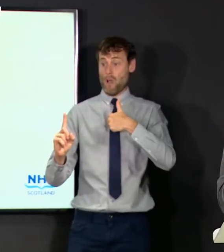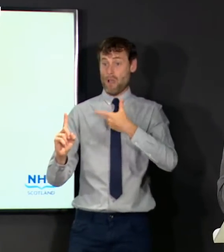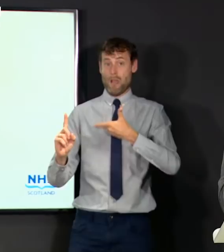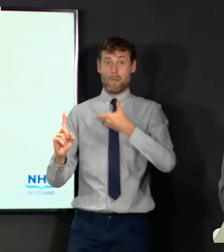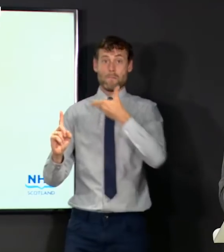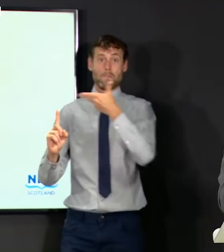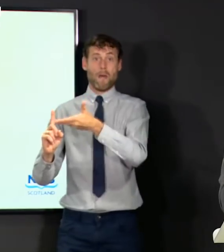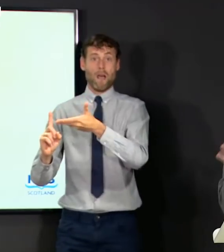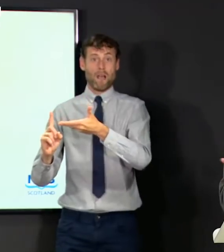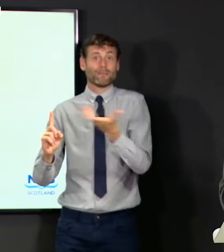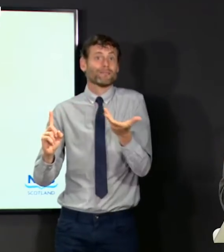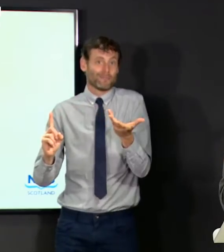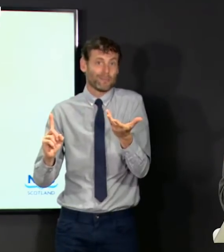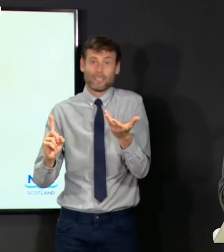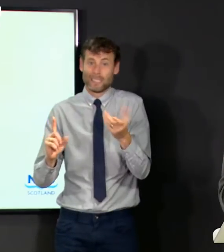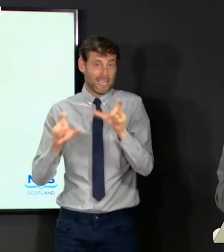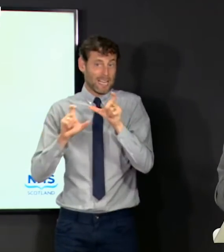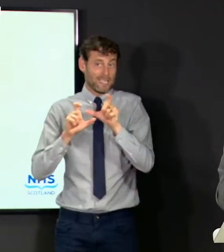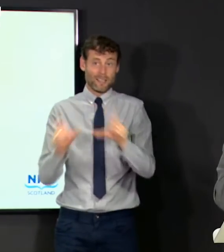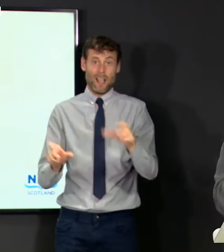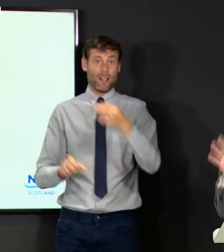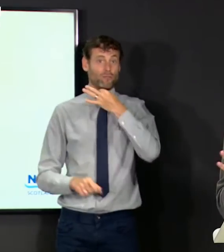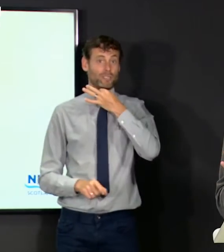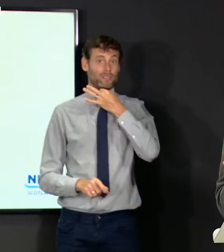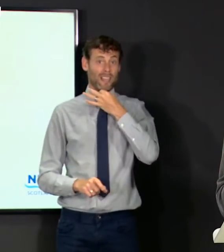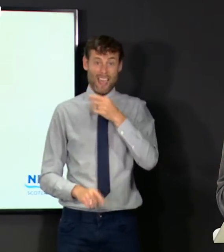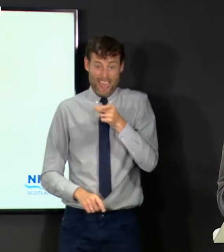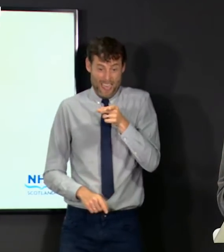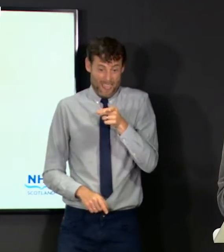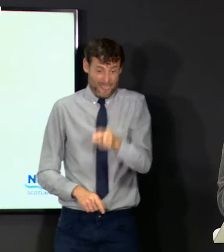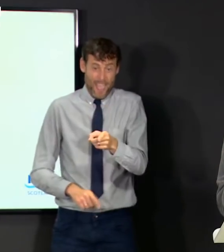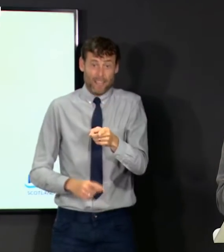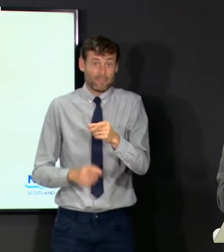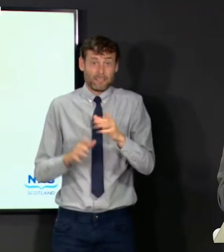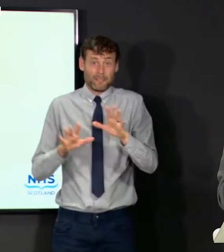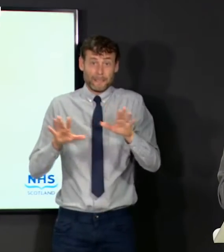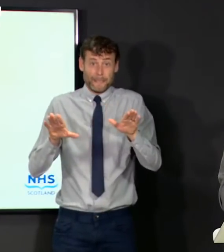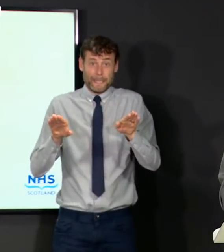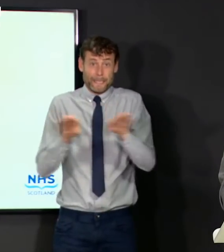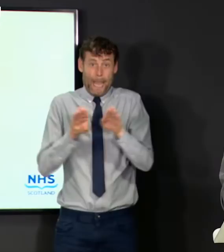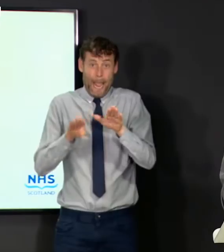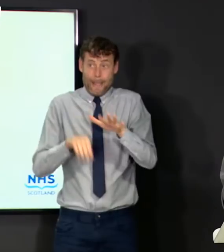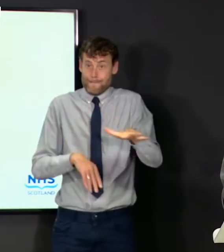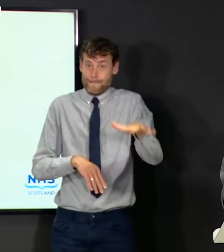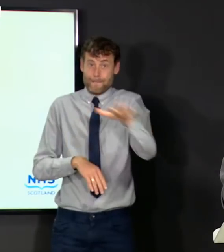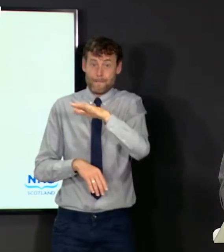meet the virus is unchanged. None of that has changed. We are in the same position now